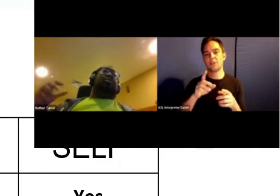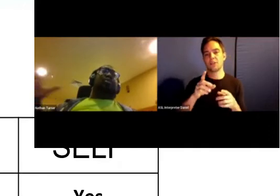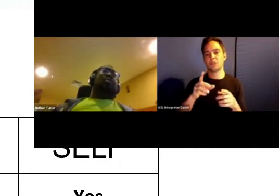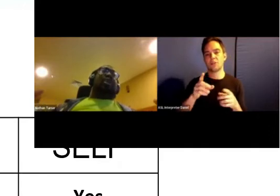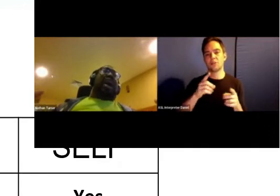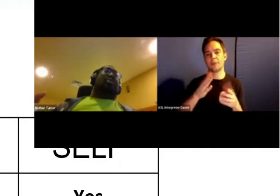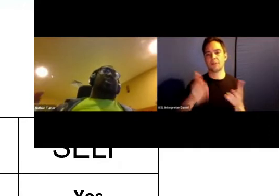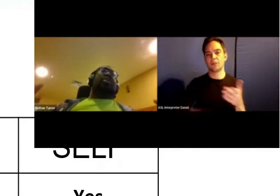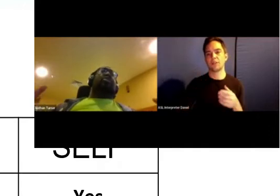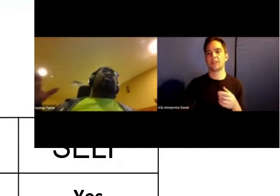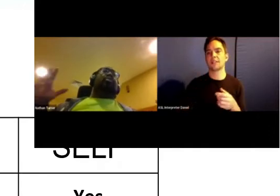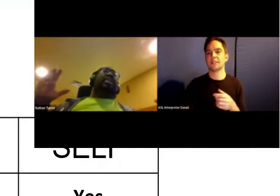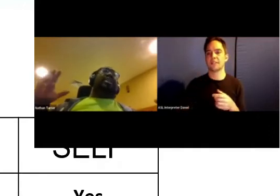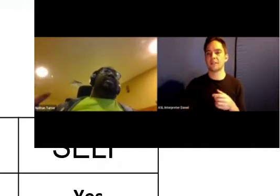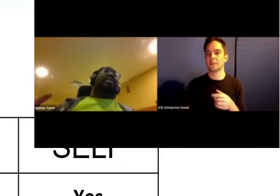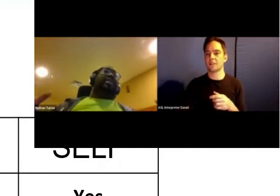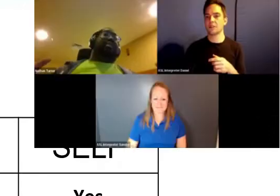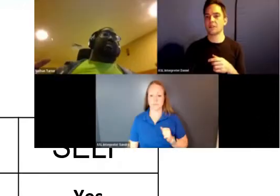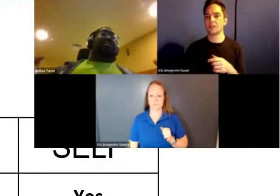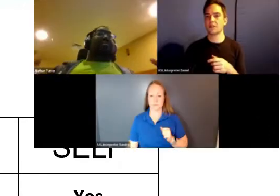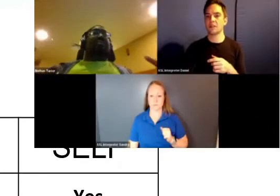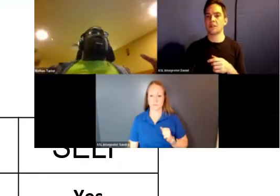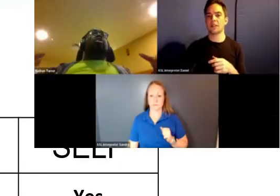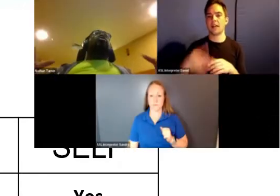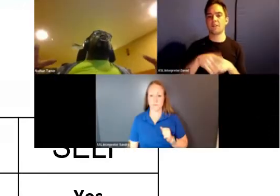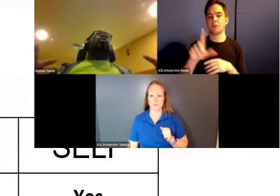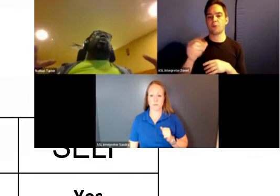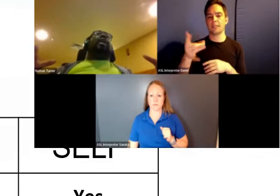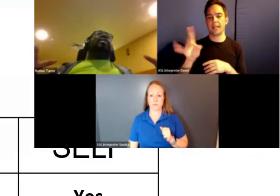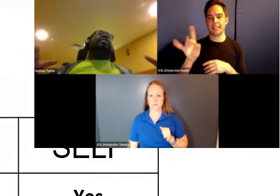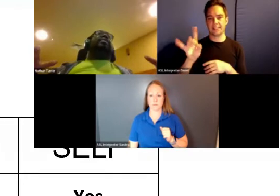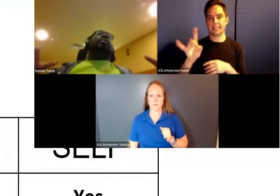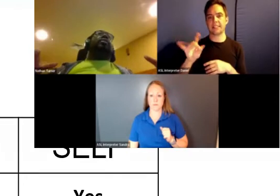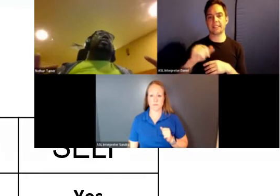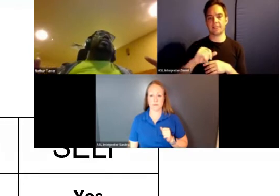of rule after 2018. So I still,